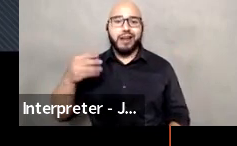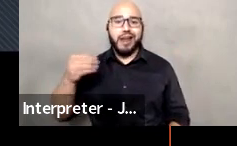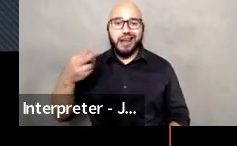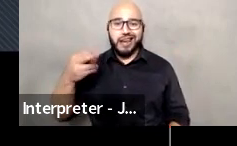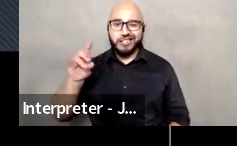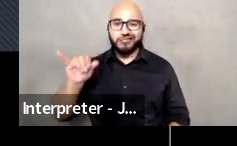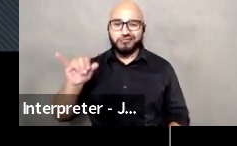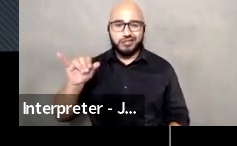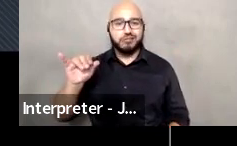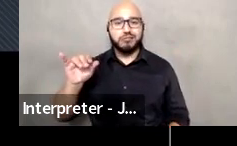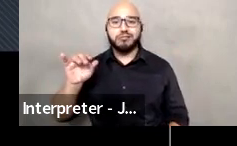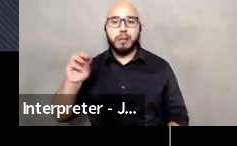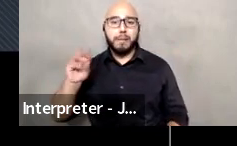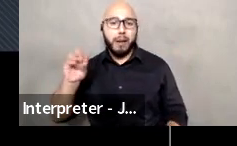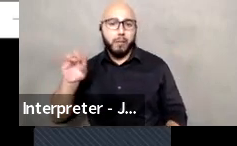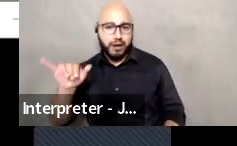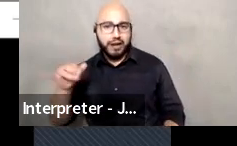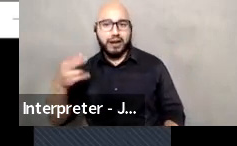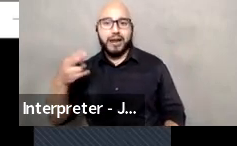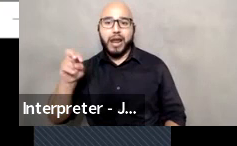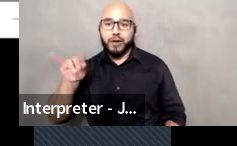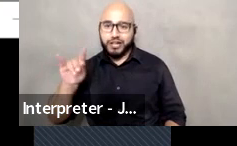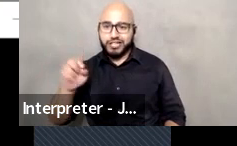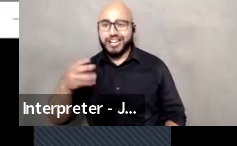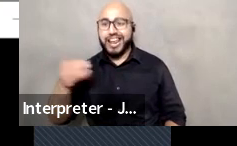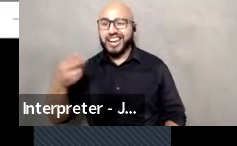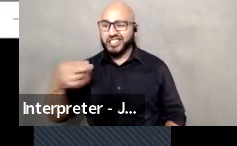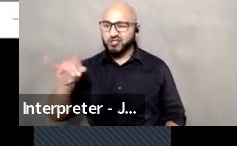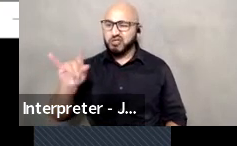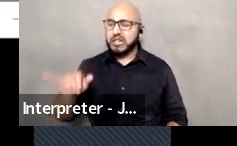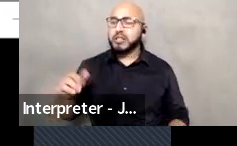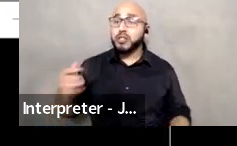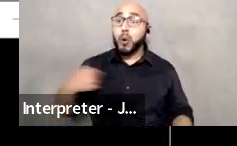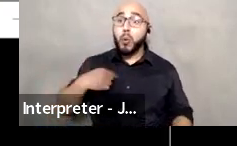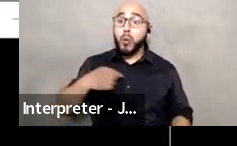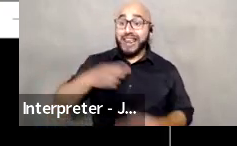We historians love to. You know, to.